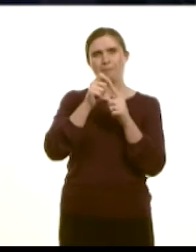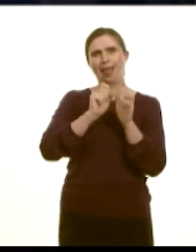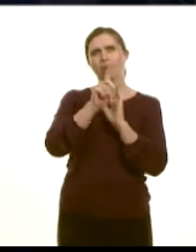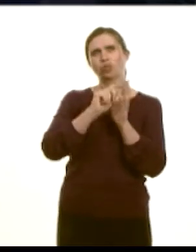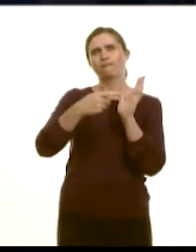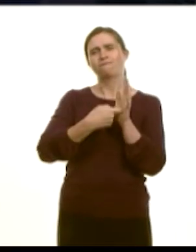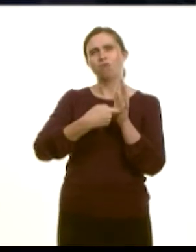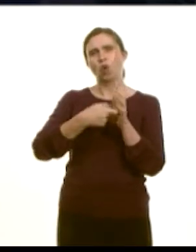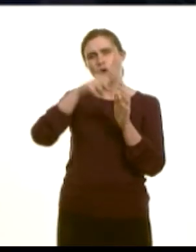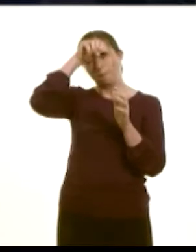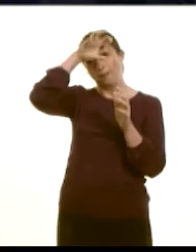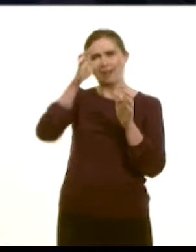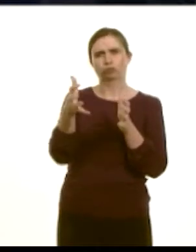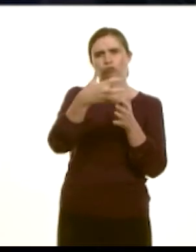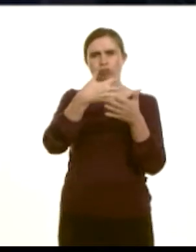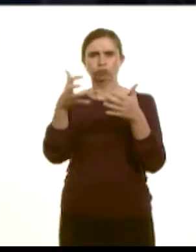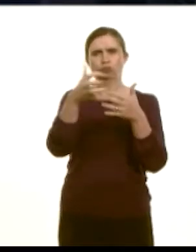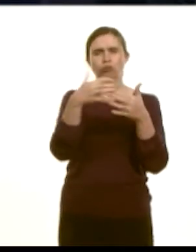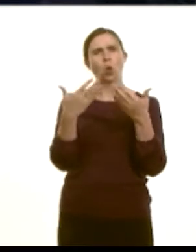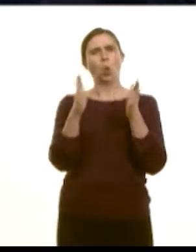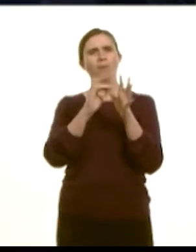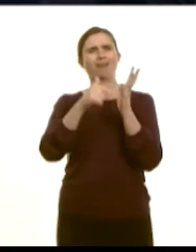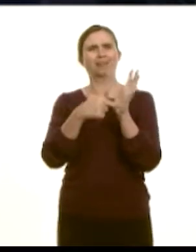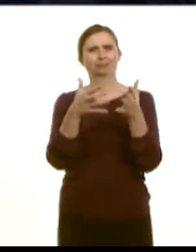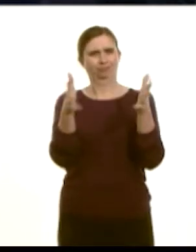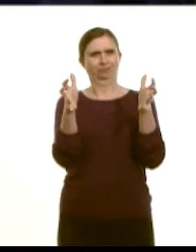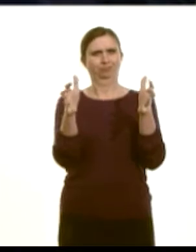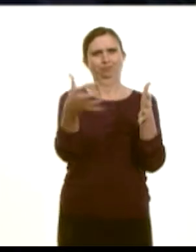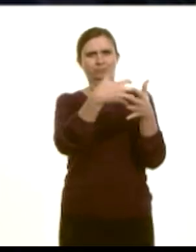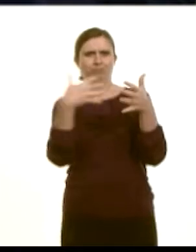How will you, as a Government, ensure that people will want to come to work in the tourism